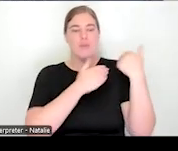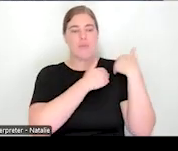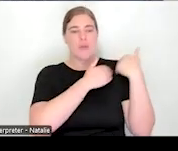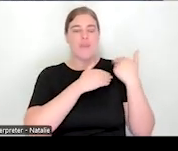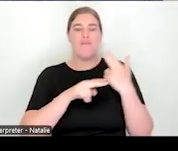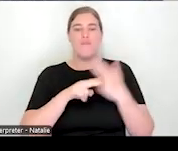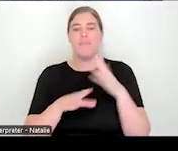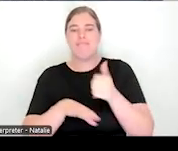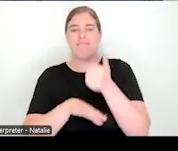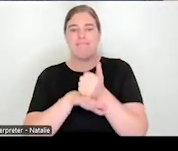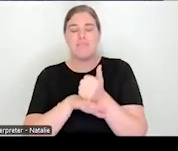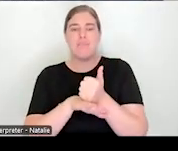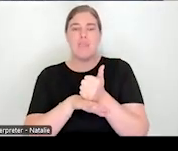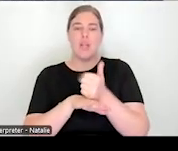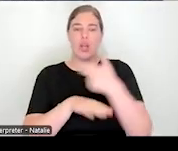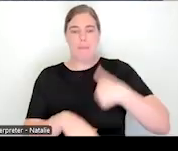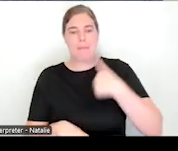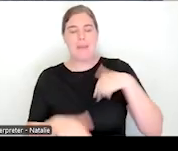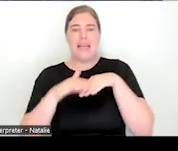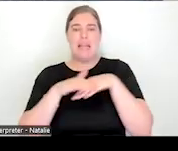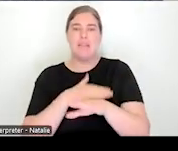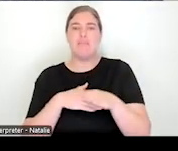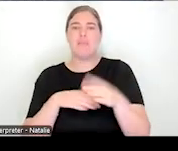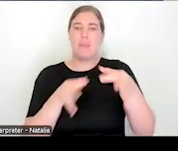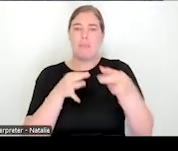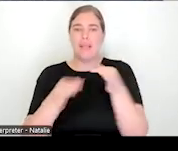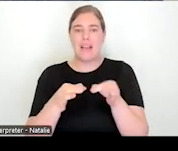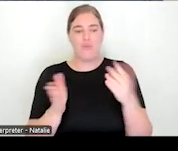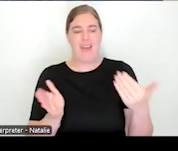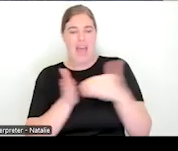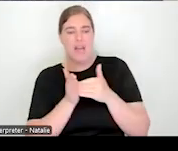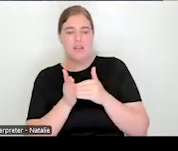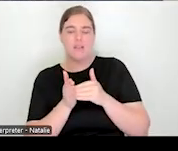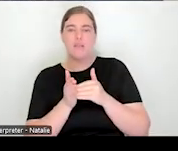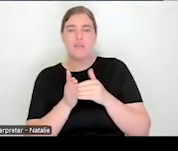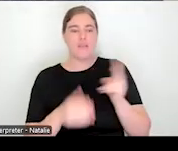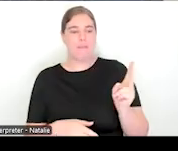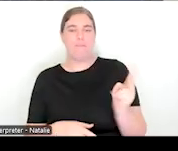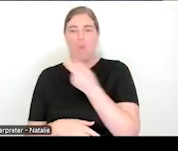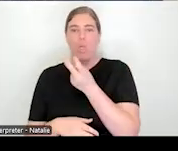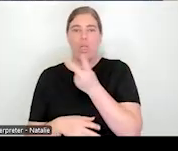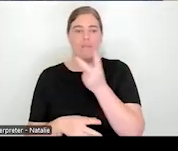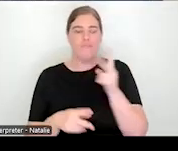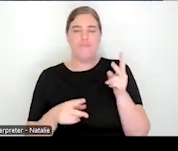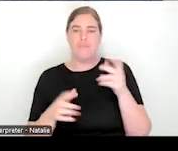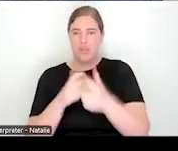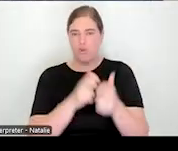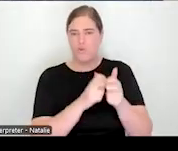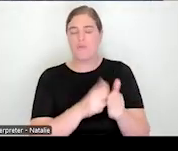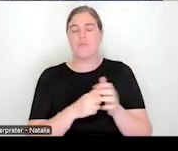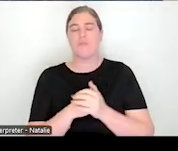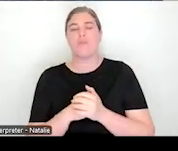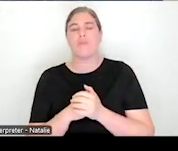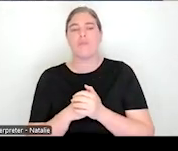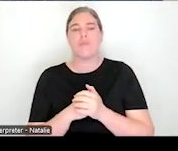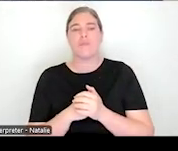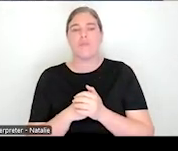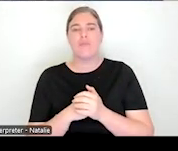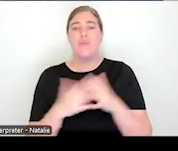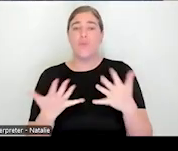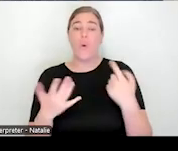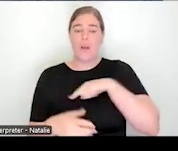to increase cross government coordination on these kind of issues. We will aim to ensure the unique